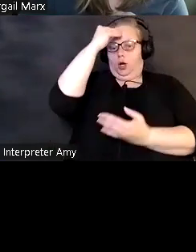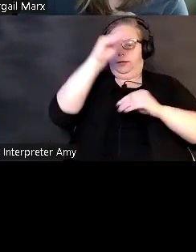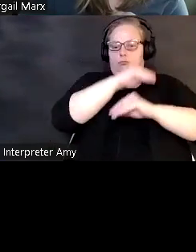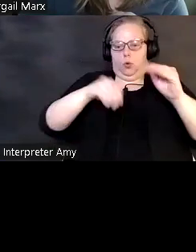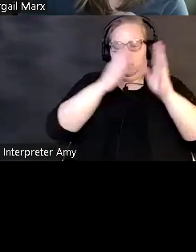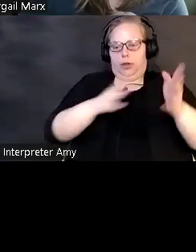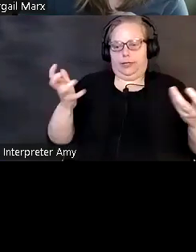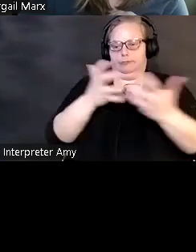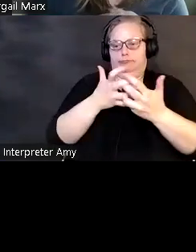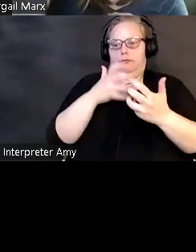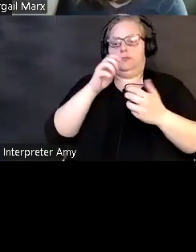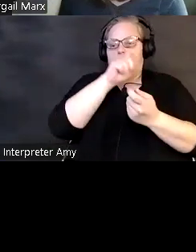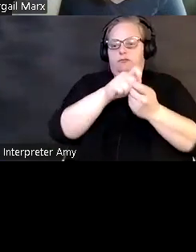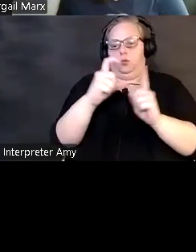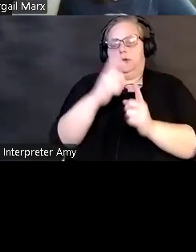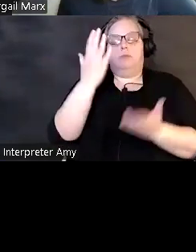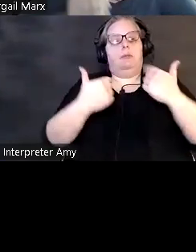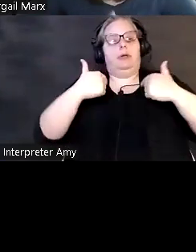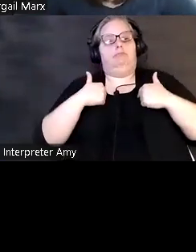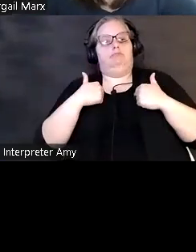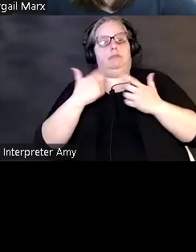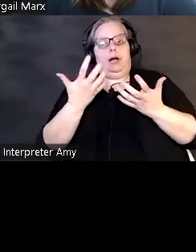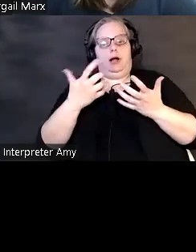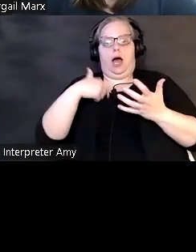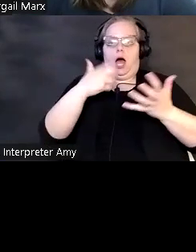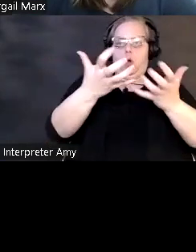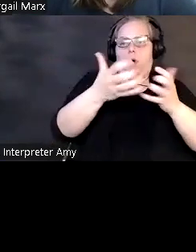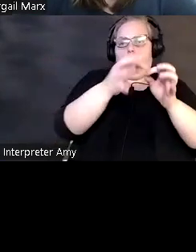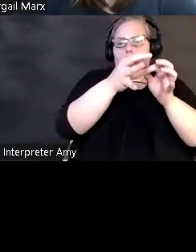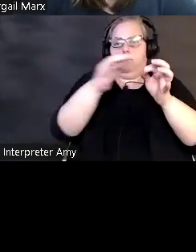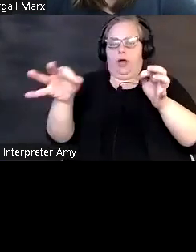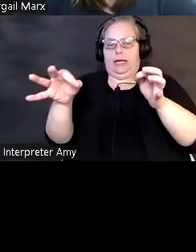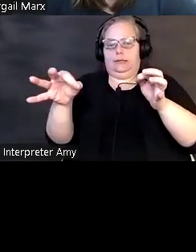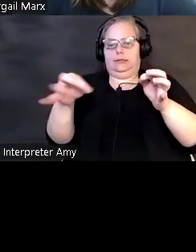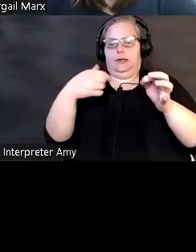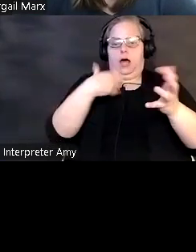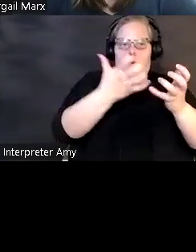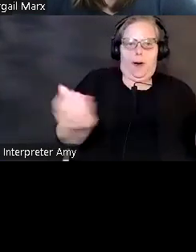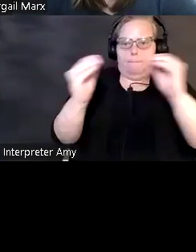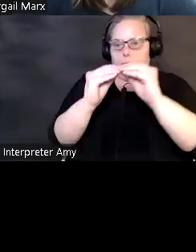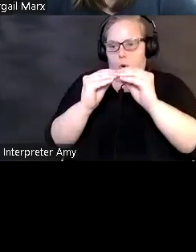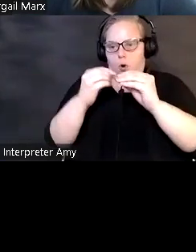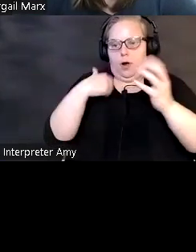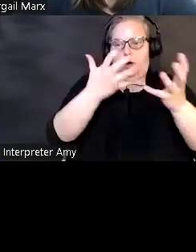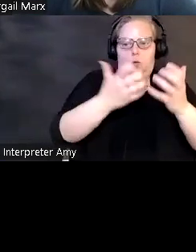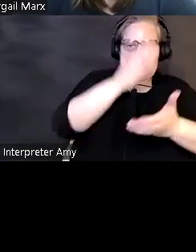So I might be working on an I-want phrase and I want more, I want to stop.